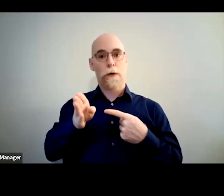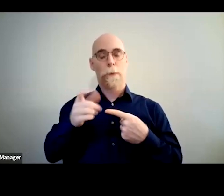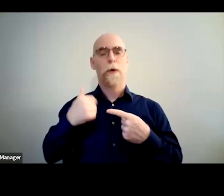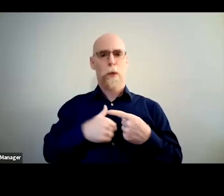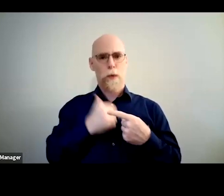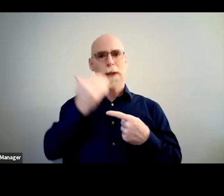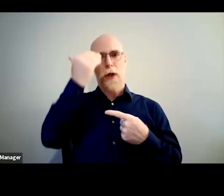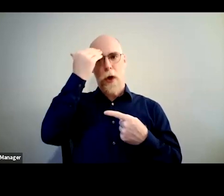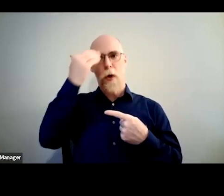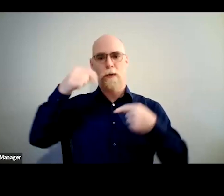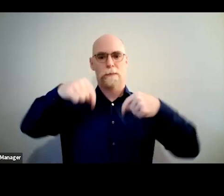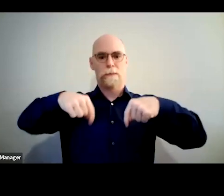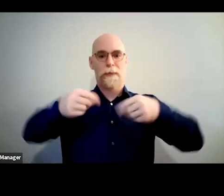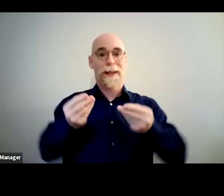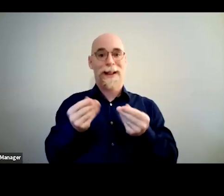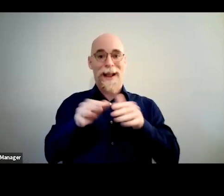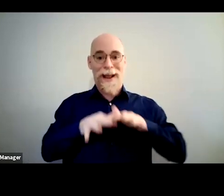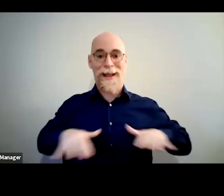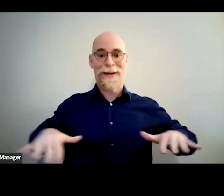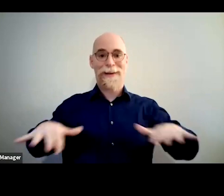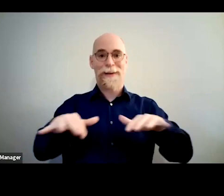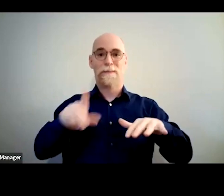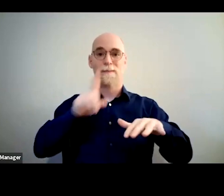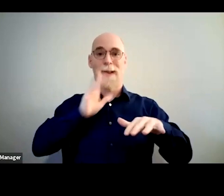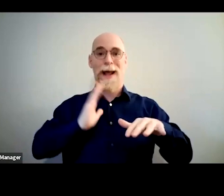including the Lenape and the Susquehanna. (00:01:10):